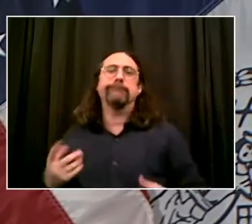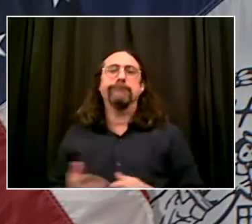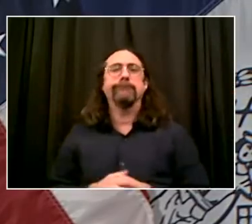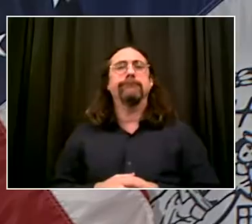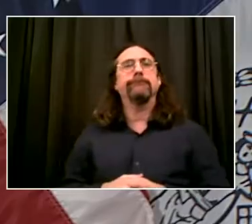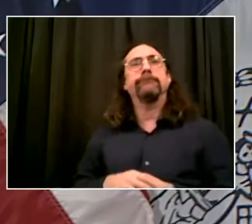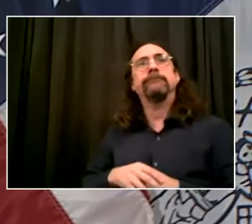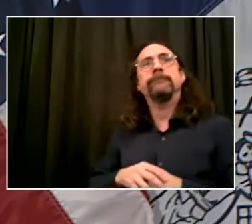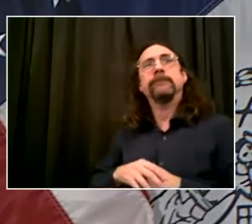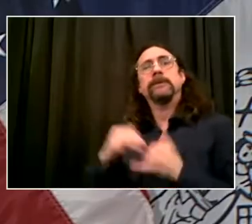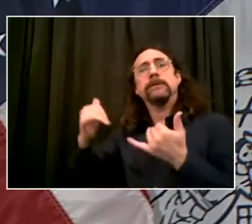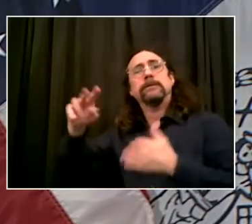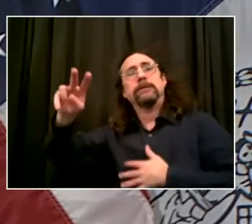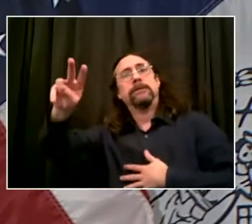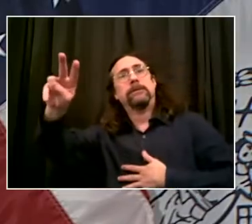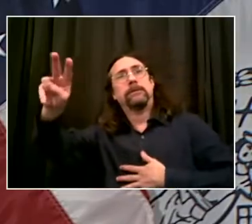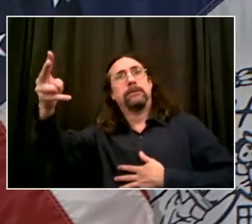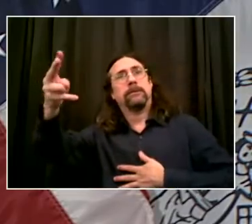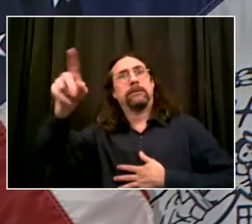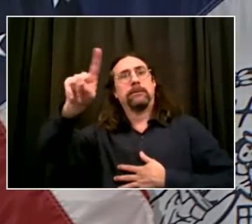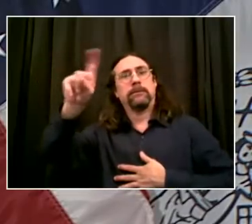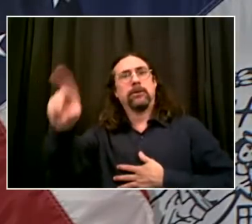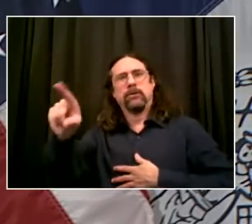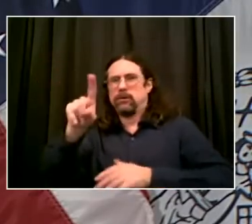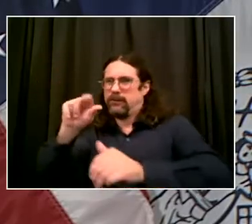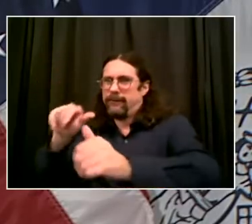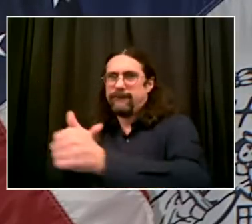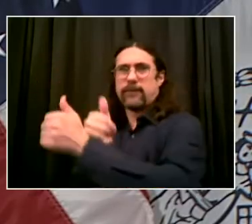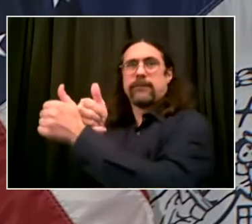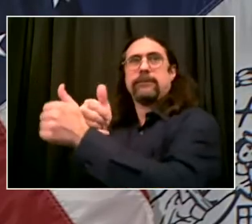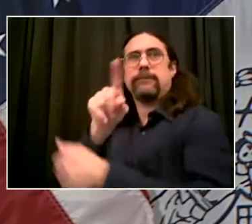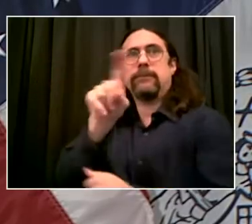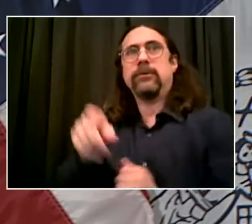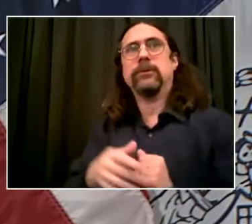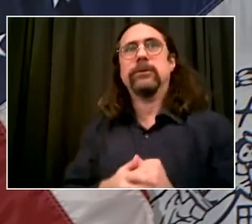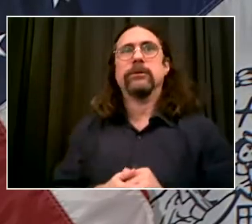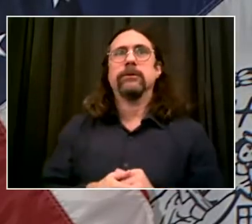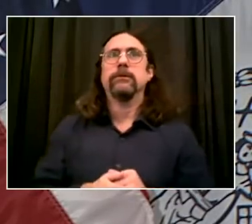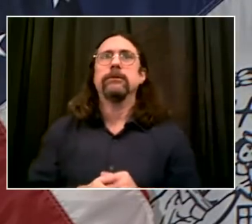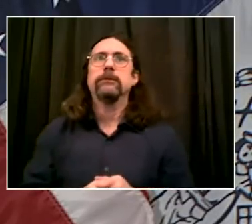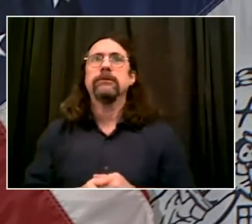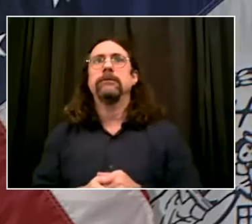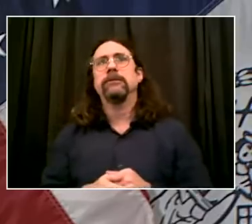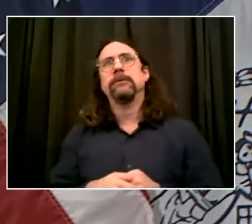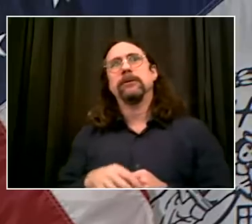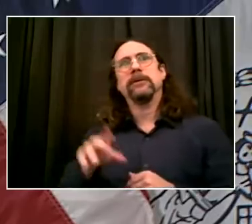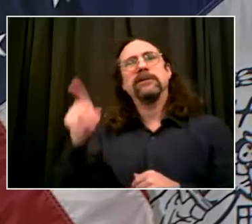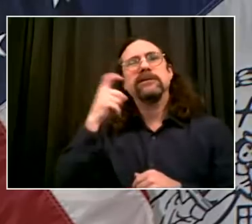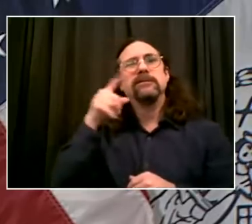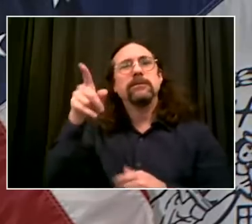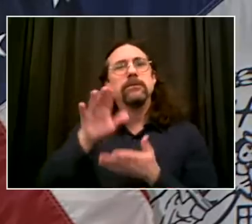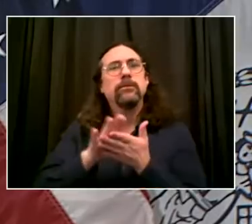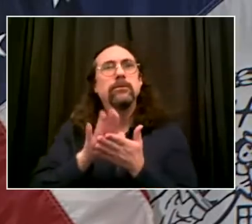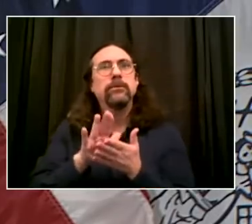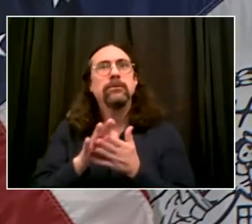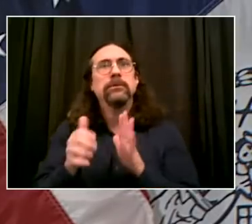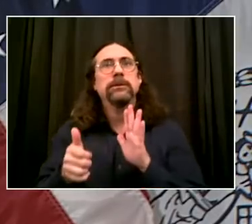FOR THIS GAP DOESN'T TAKE A MONTH OR A YEAR